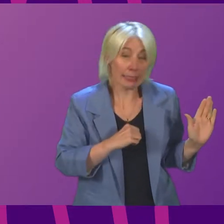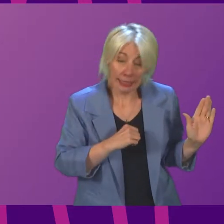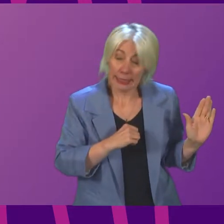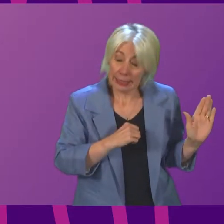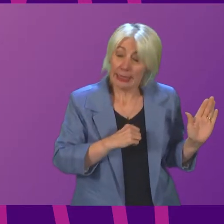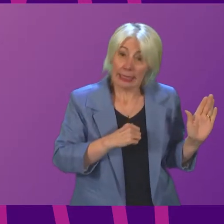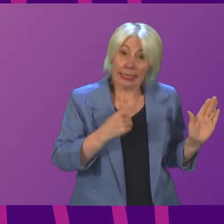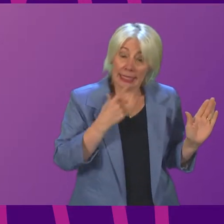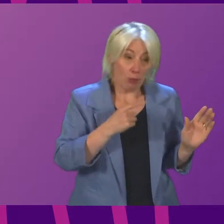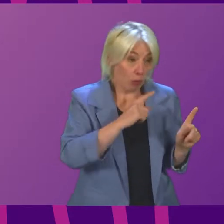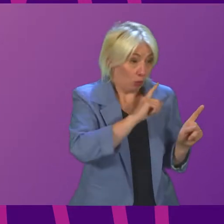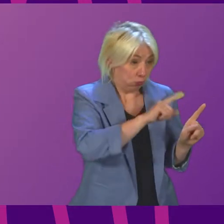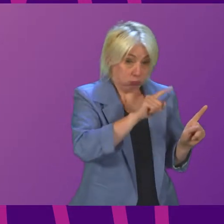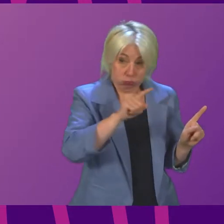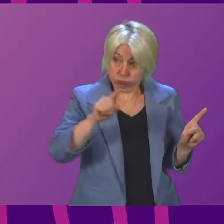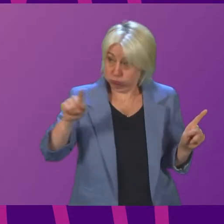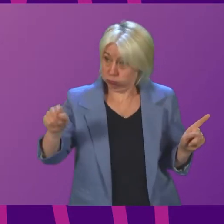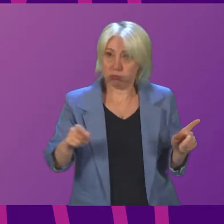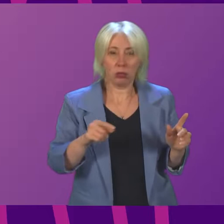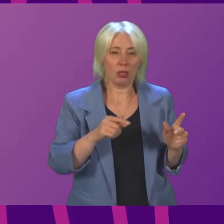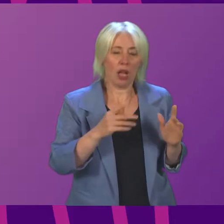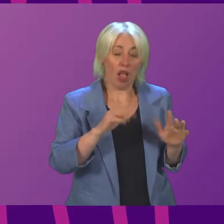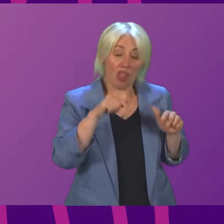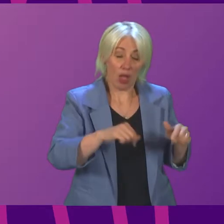that, even given all those interventions, this winter will be extremely challenging.